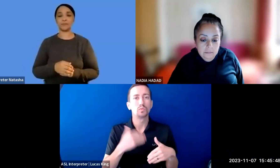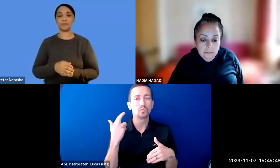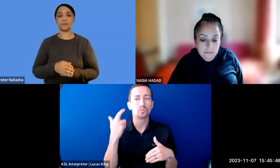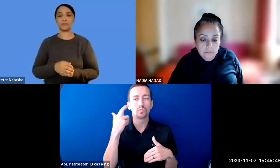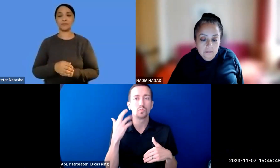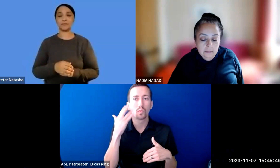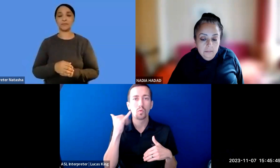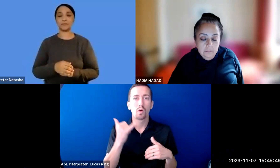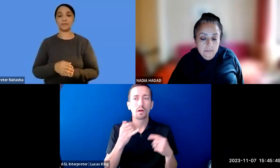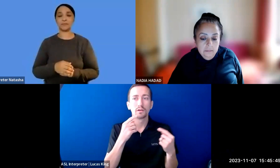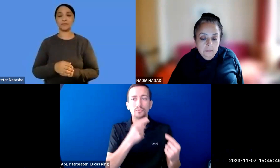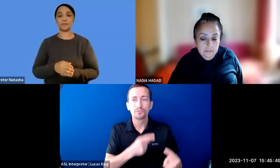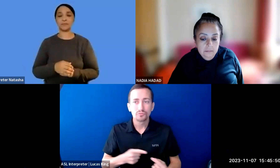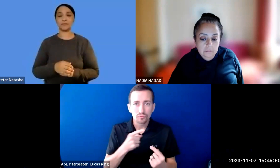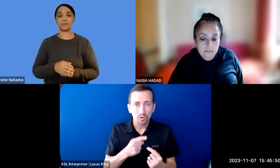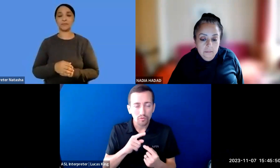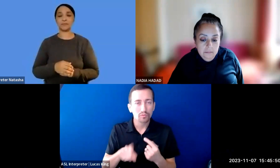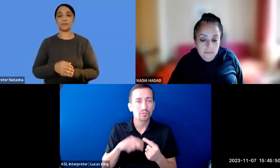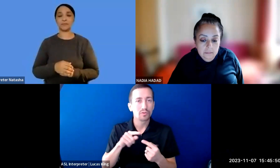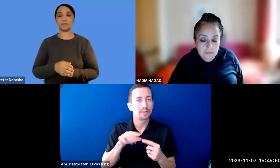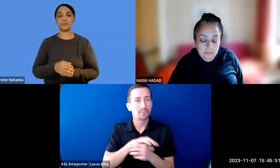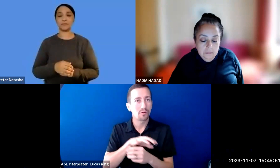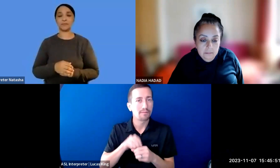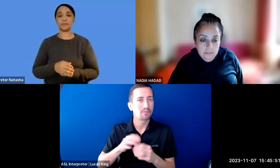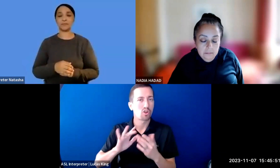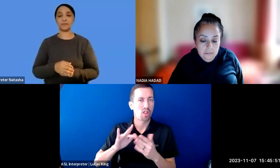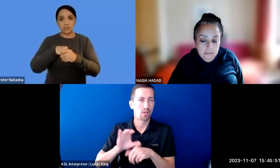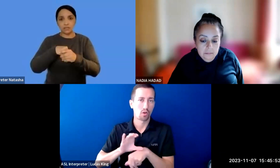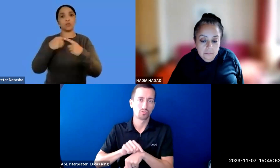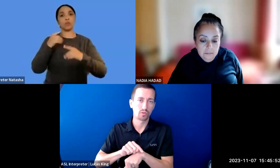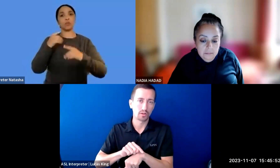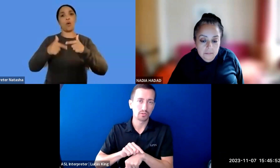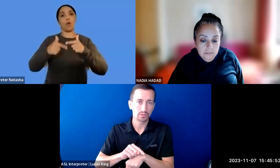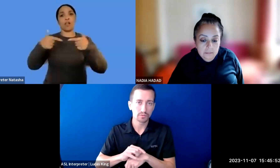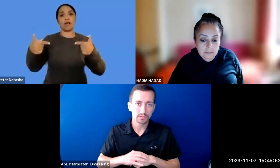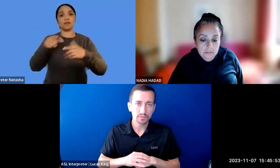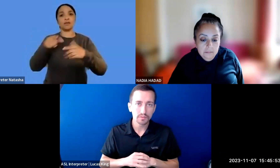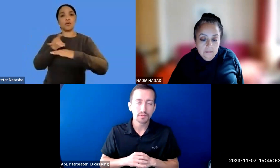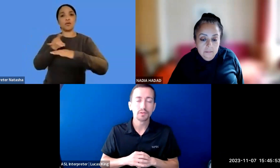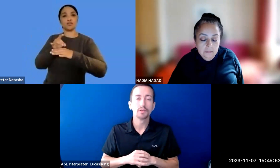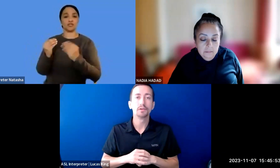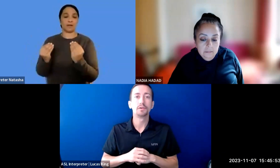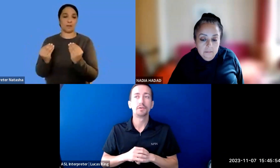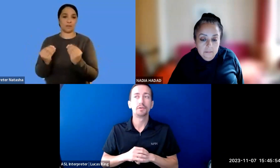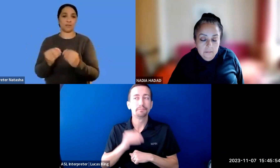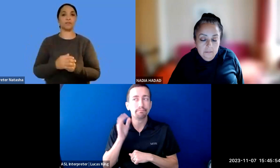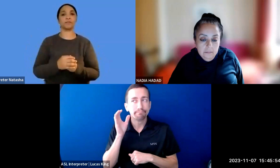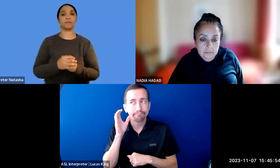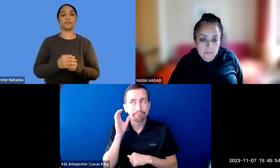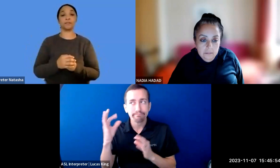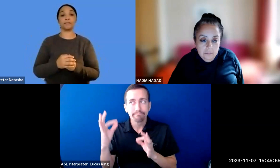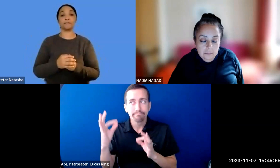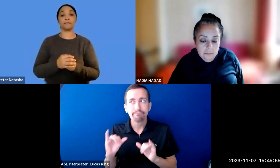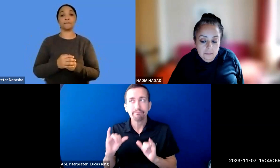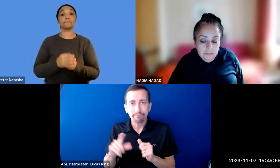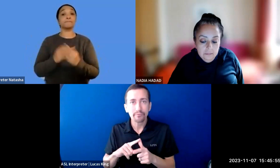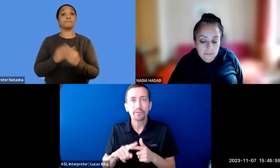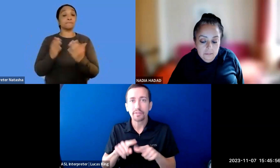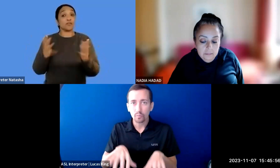when participating in our online consultations. We then decided to conduct a targeted consultation